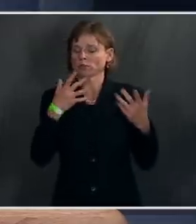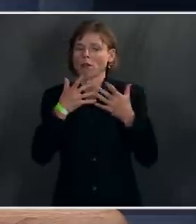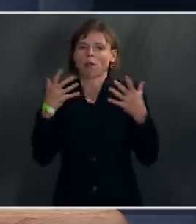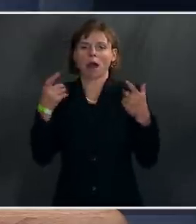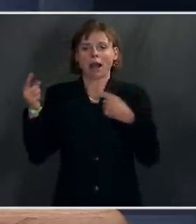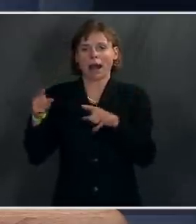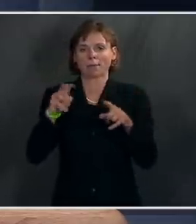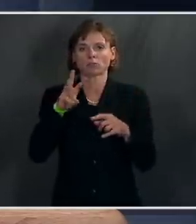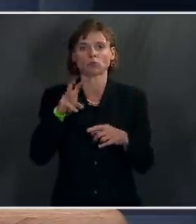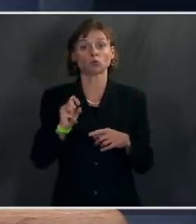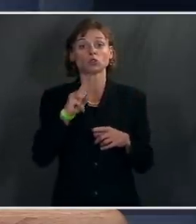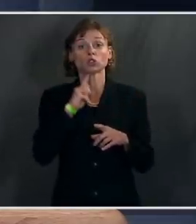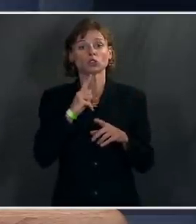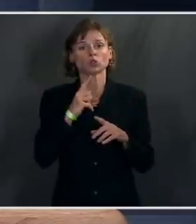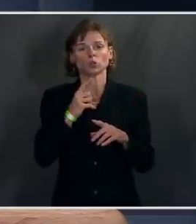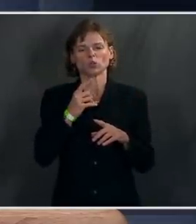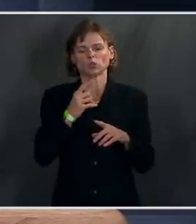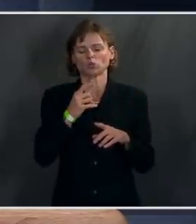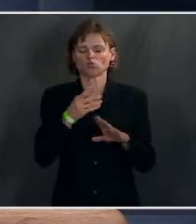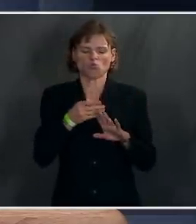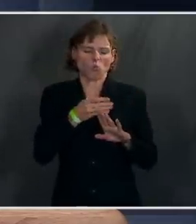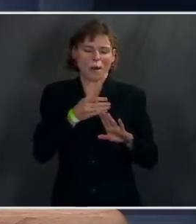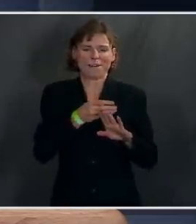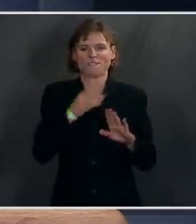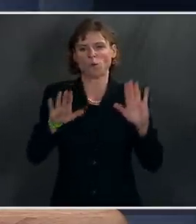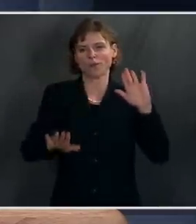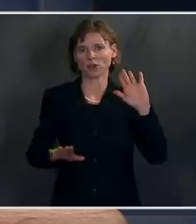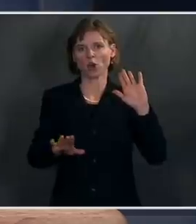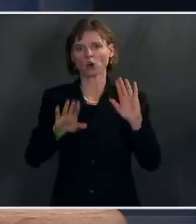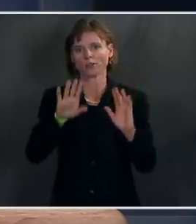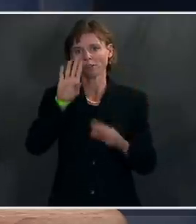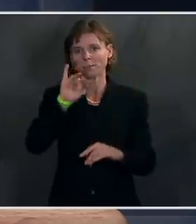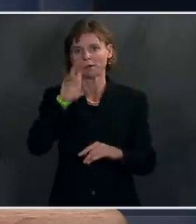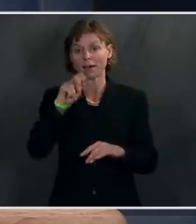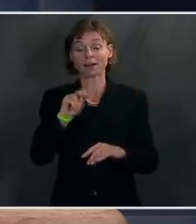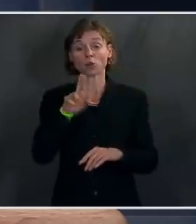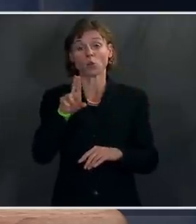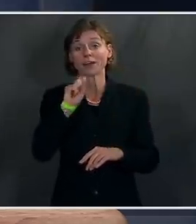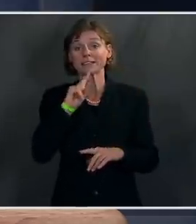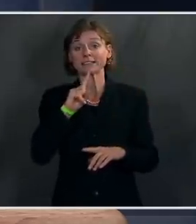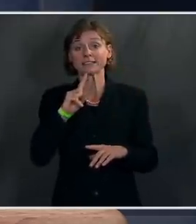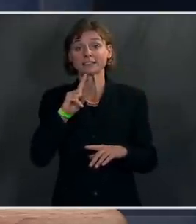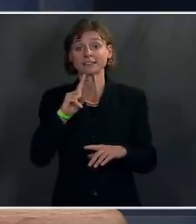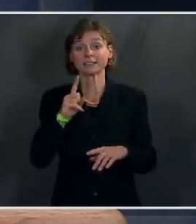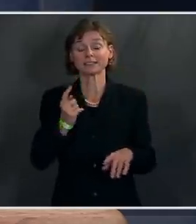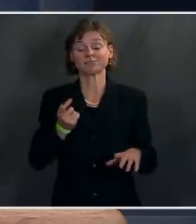You know, shortly before the inauguration of President Biden, the United States lifted a 10 percent existing tariff